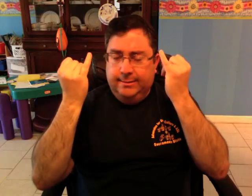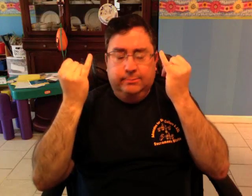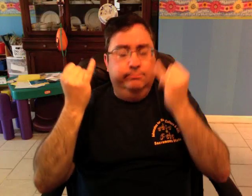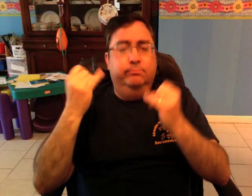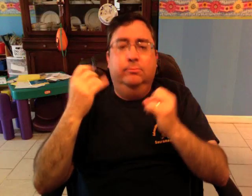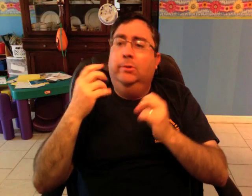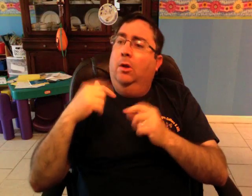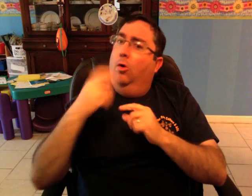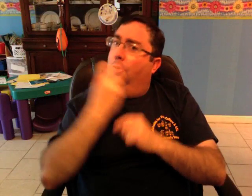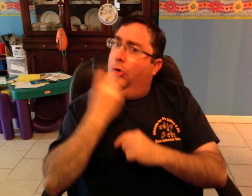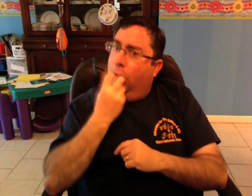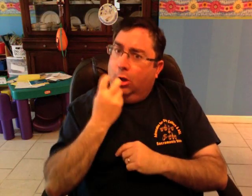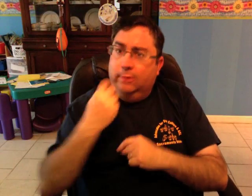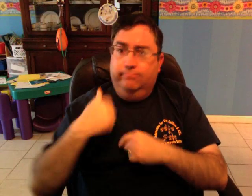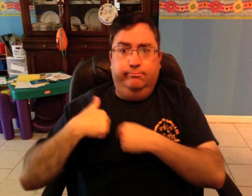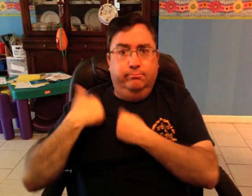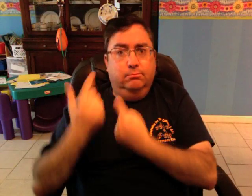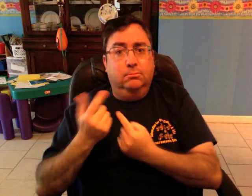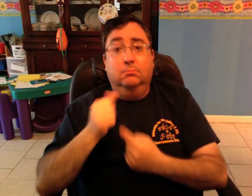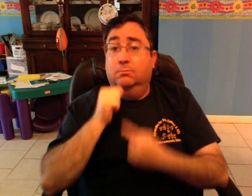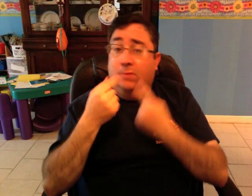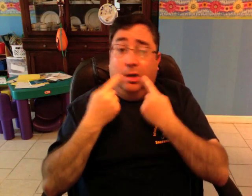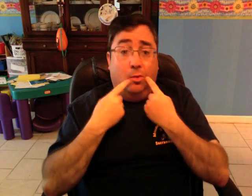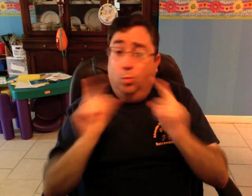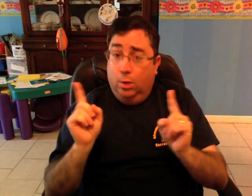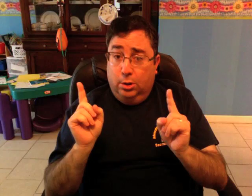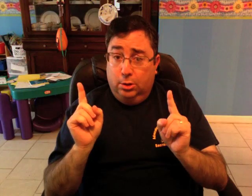Oralism has not worked.